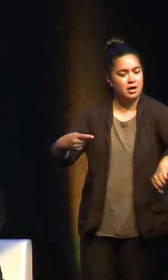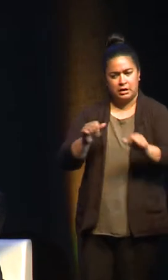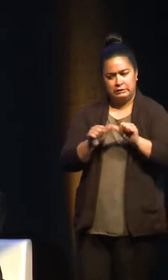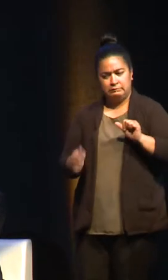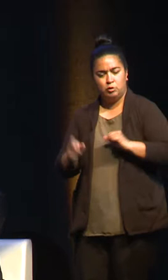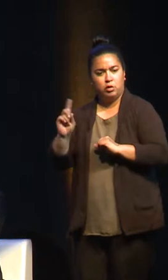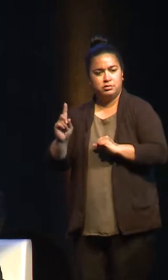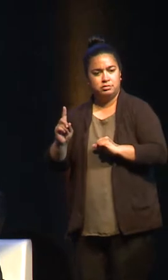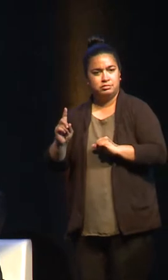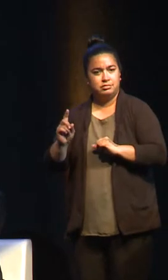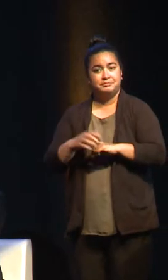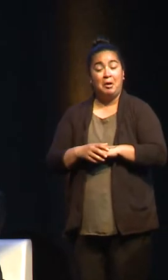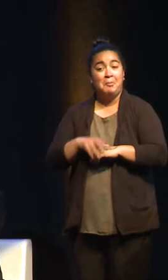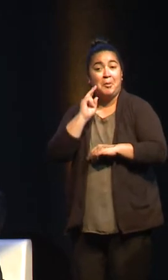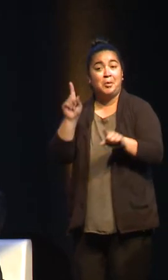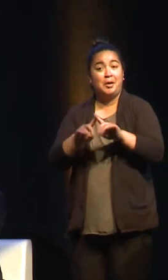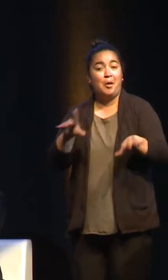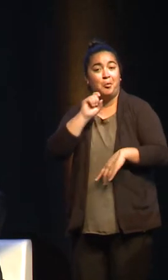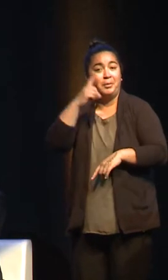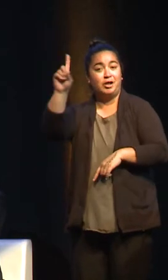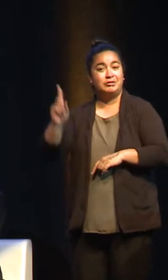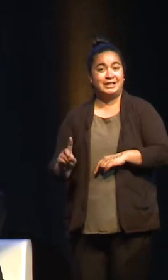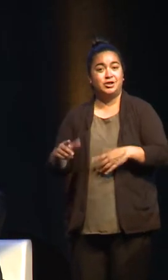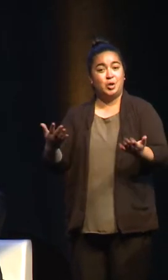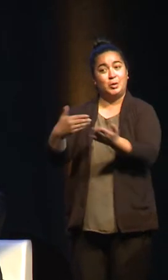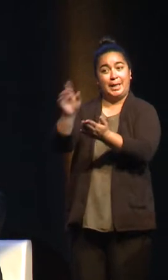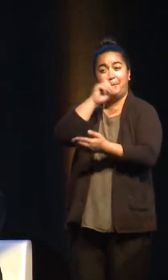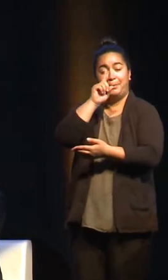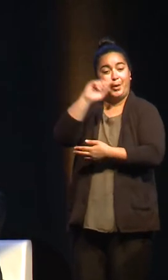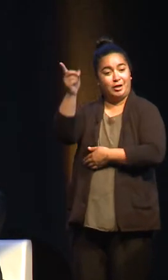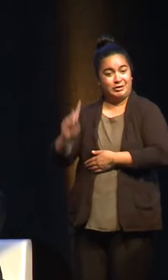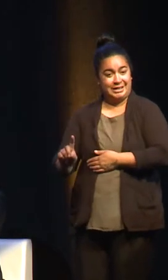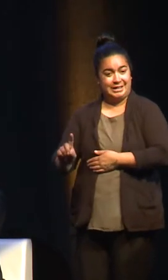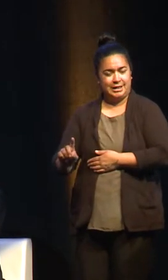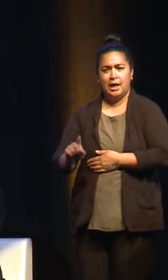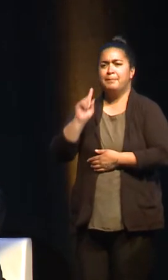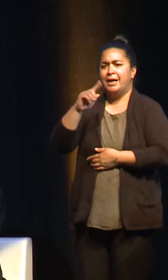people around? Well it looks like it's going to be electricity, so sell them electricity. And sell them where they're going to use it, which is at home not in a forecourt.